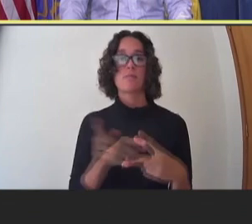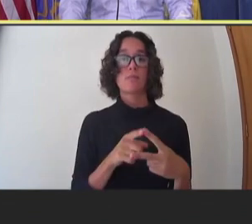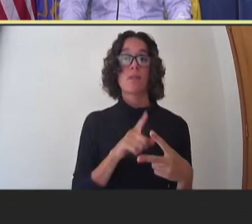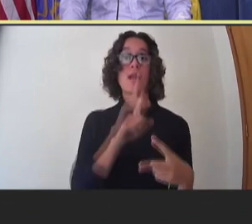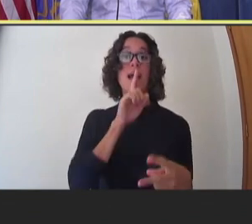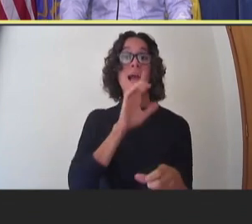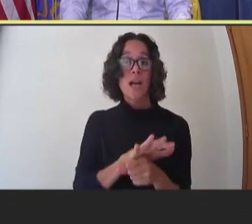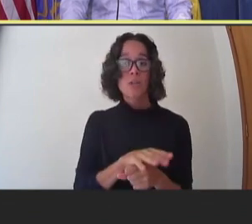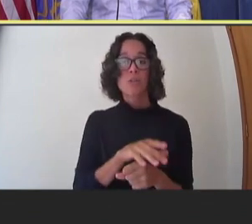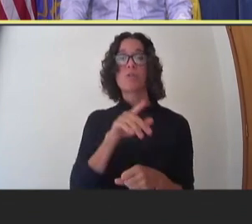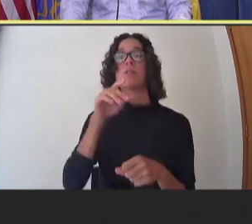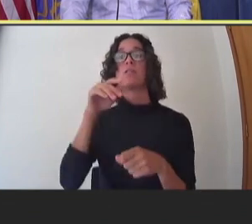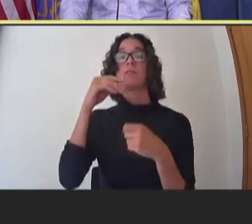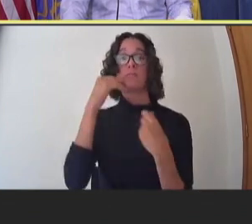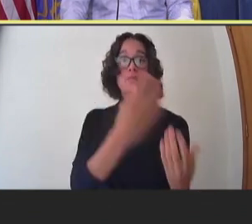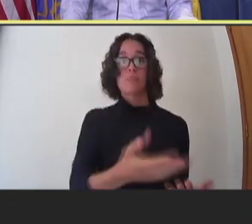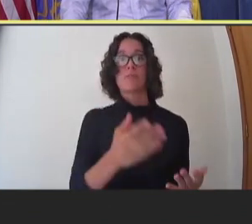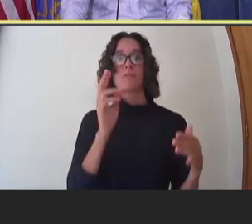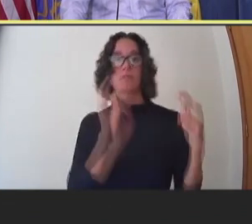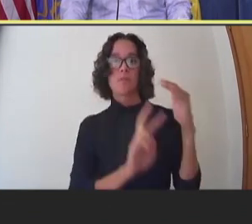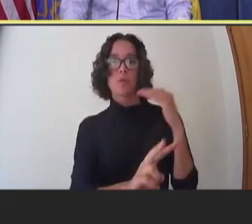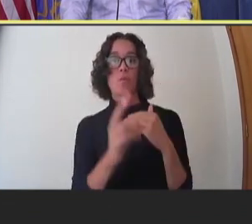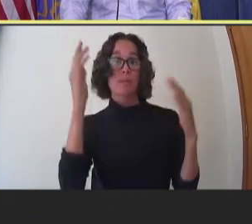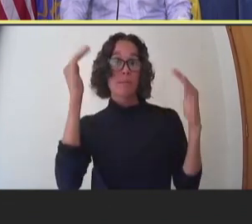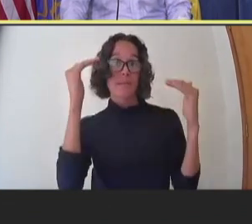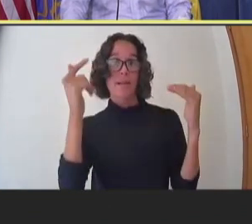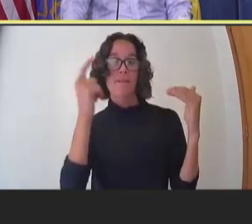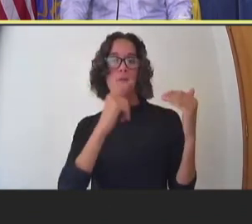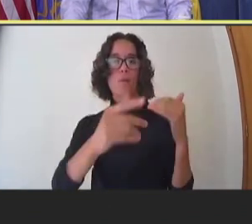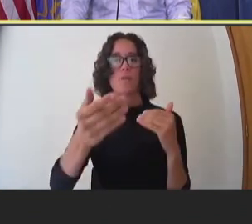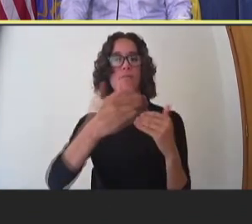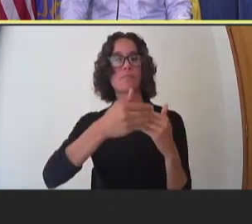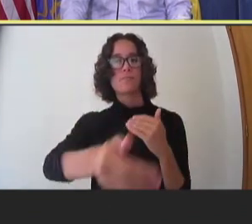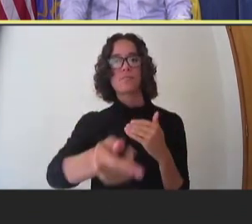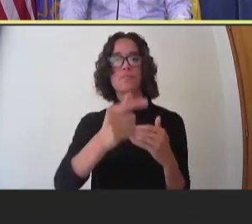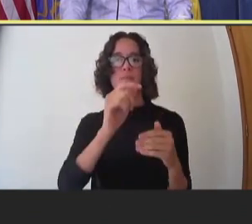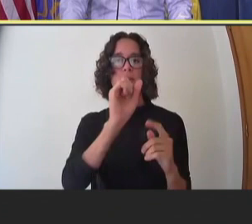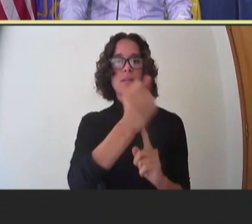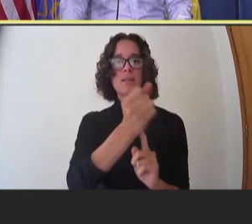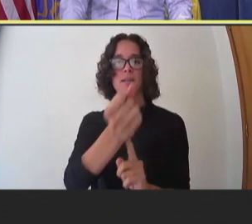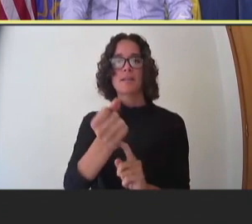of what was anticipated for future cases that might emerge through the shelter, and those